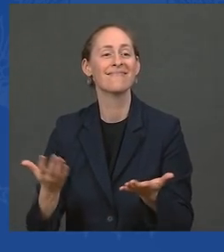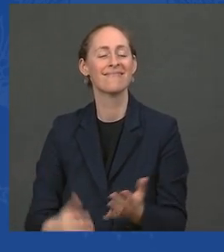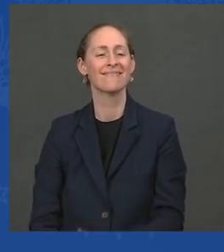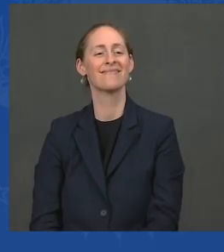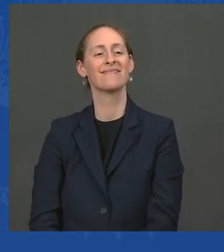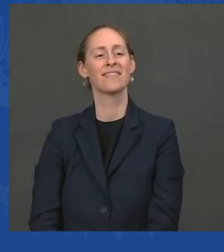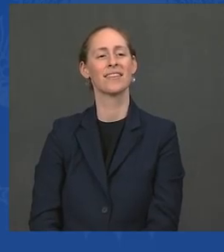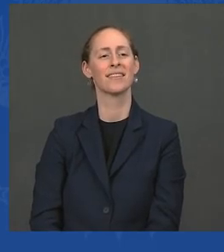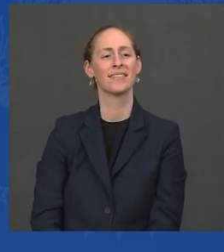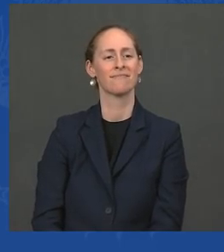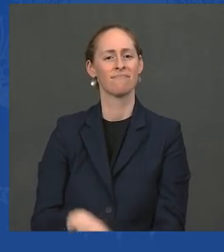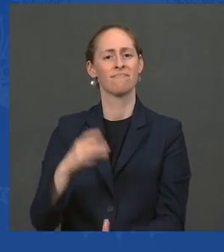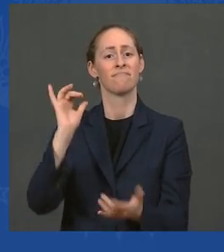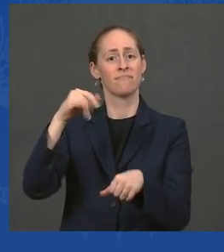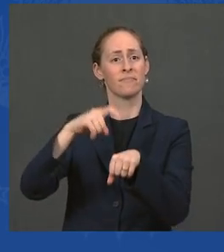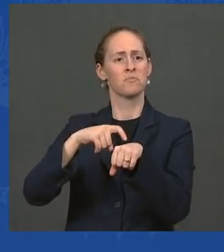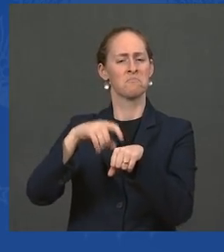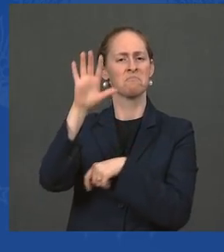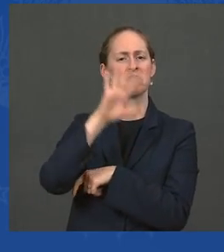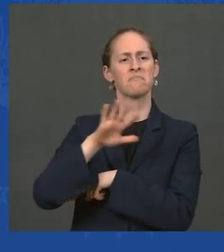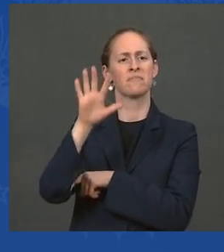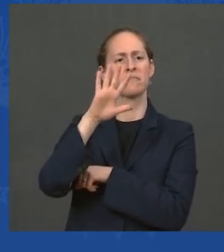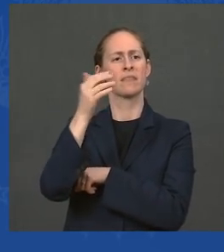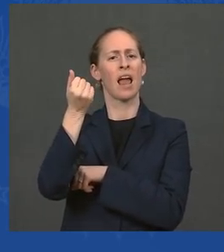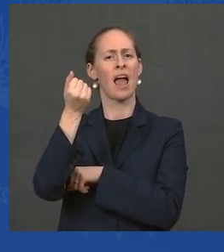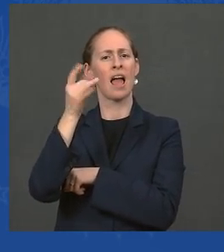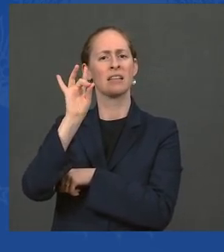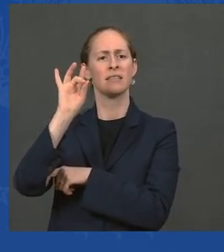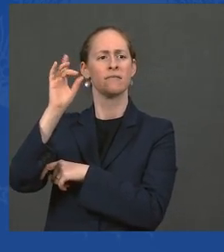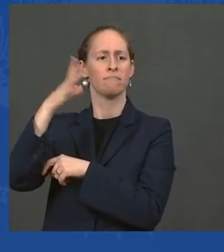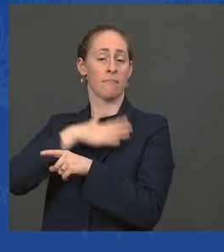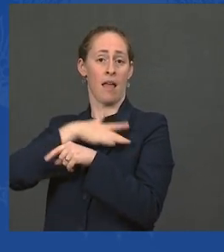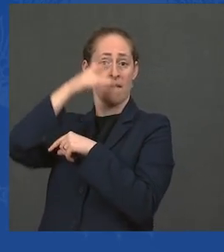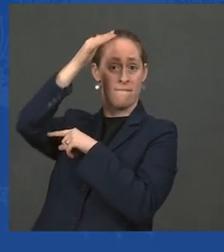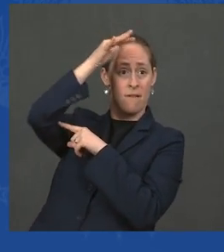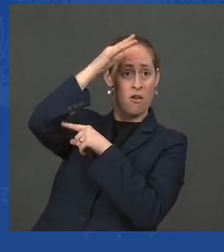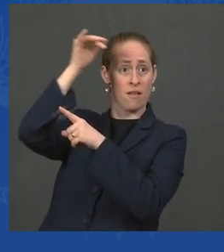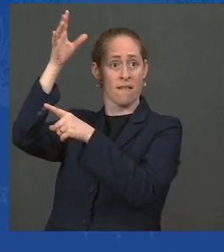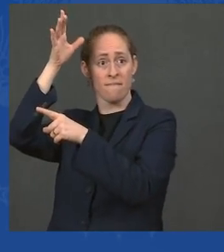and we're 17 years apart, so it's like a continuum going on here. But I just want you to know: